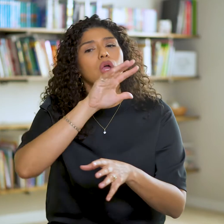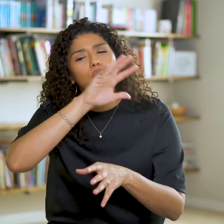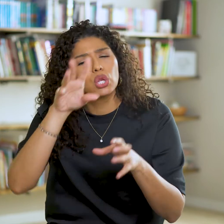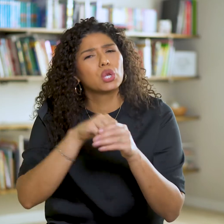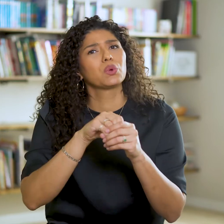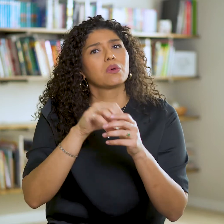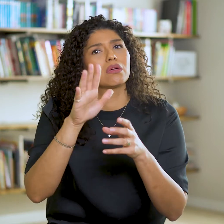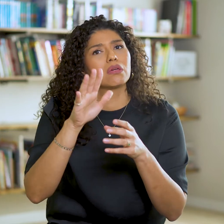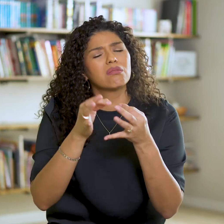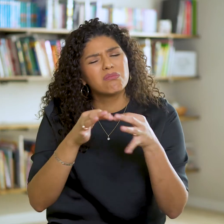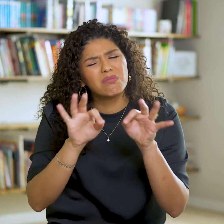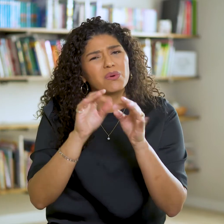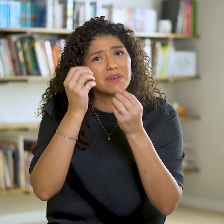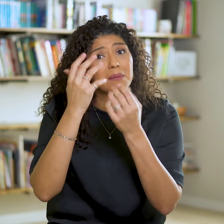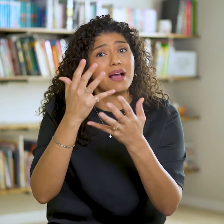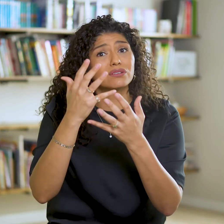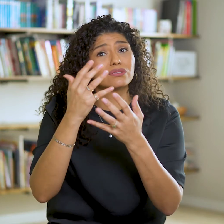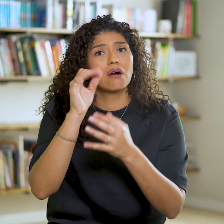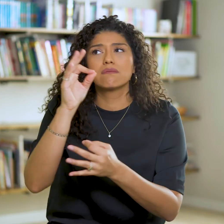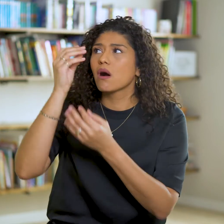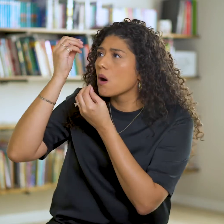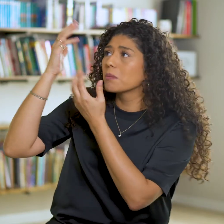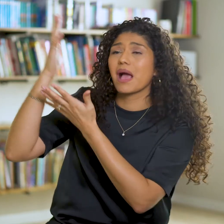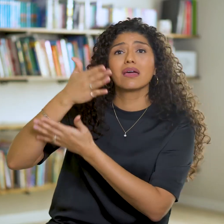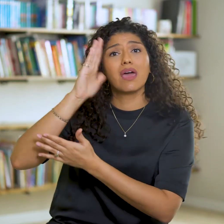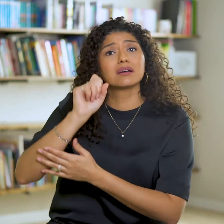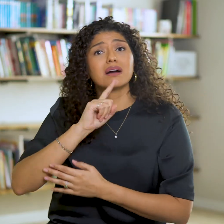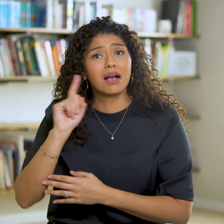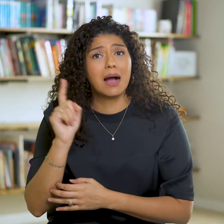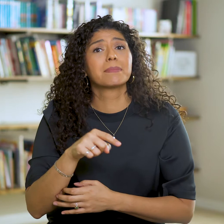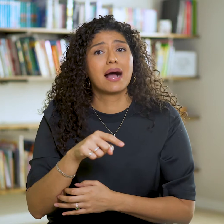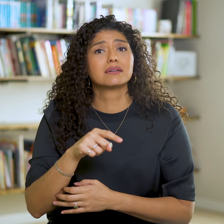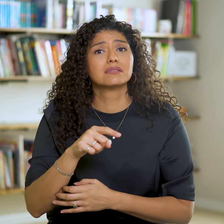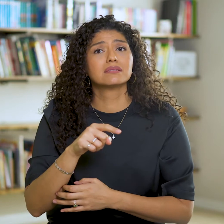such a tragic gap in the details of obeying God’s commands.